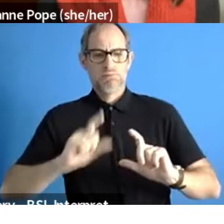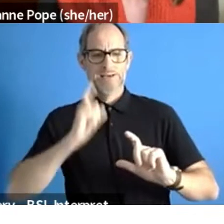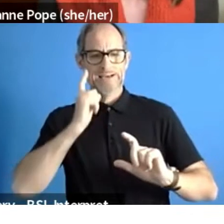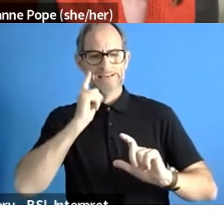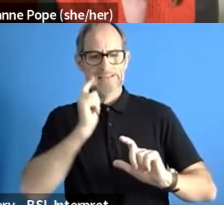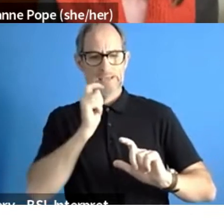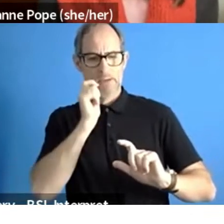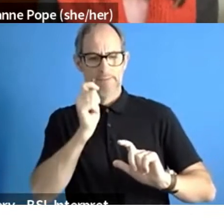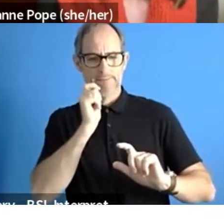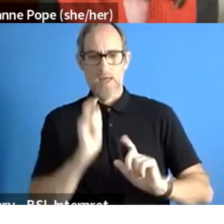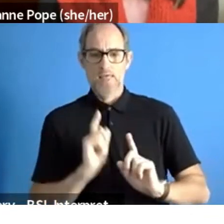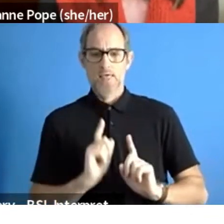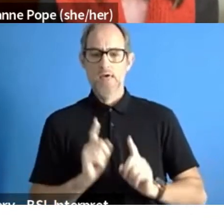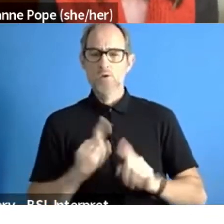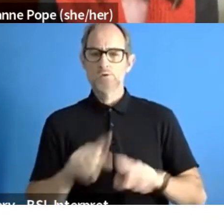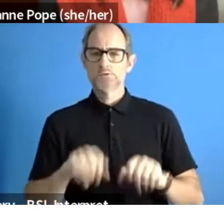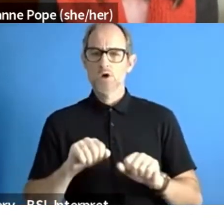Those were the obvious places to start because we could get on with them